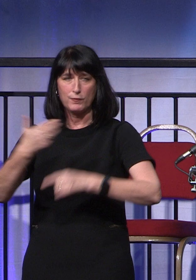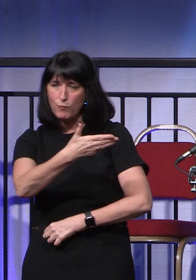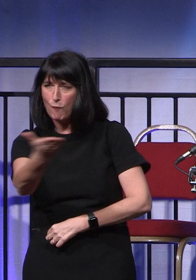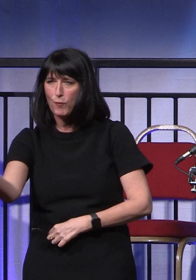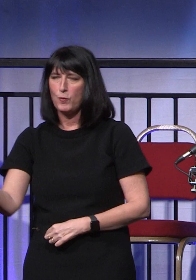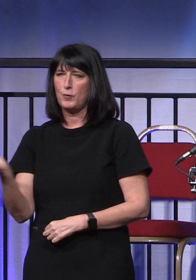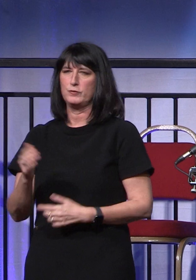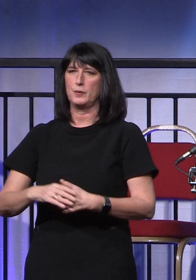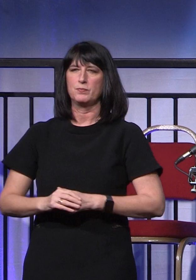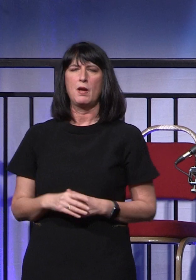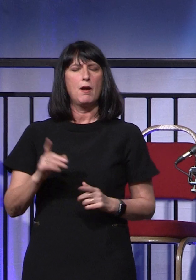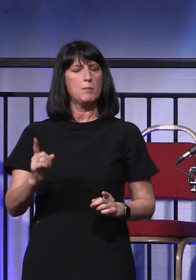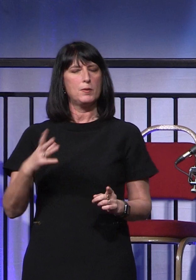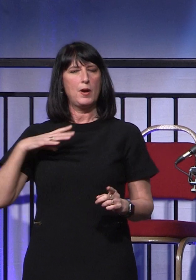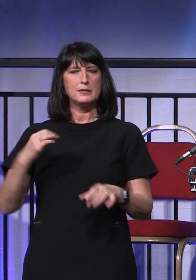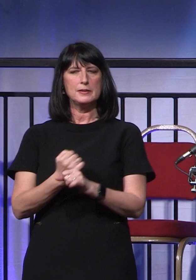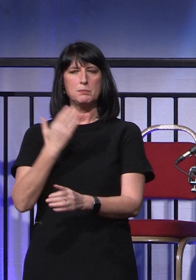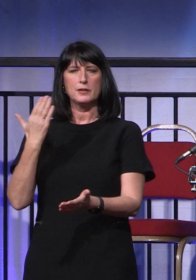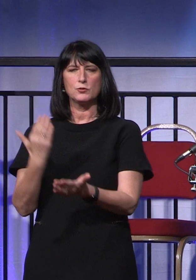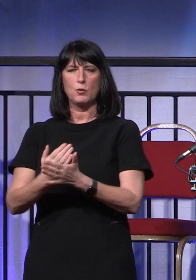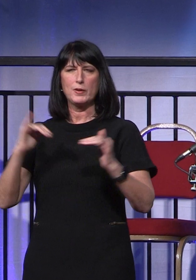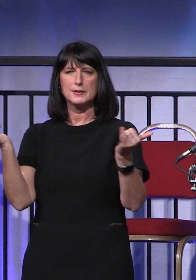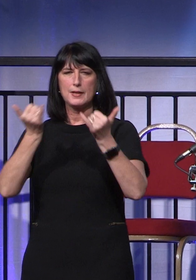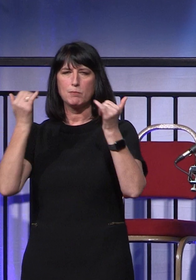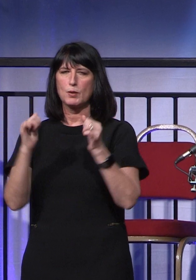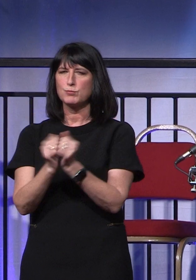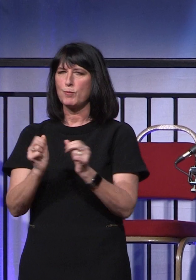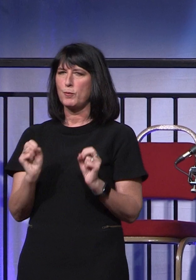need to make sure that we celebrate in an appropriate way